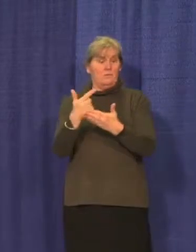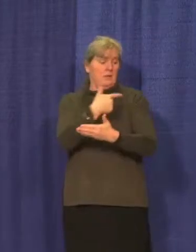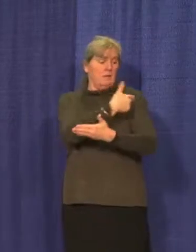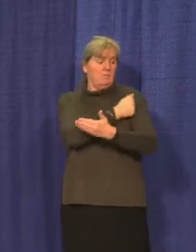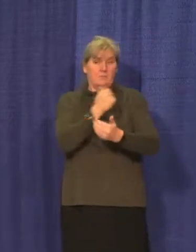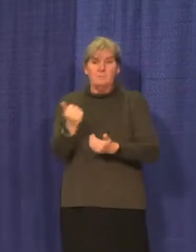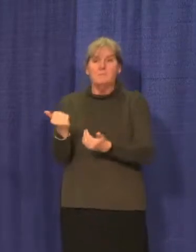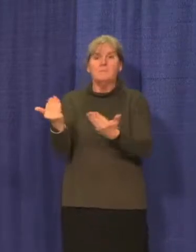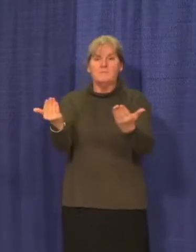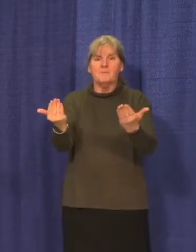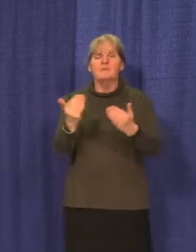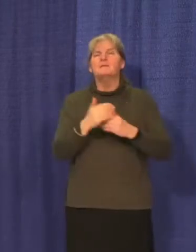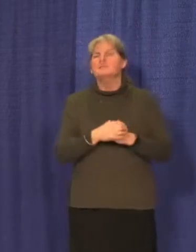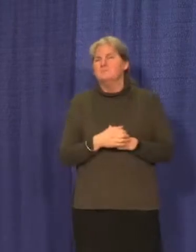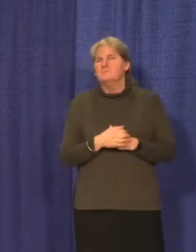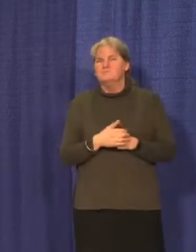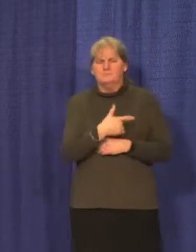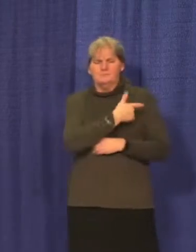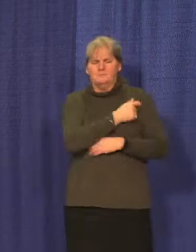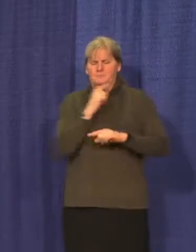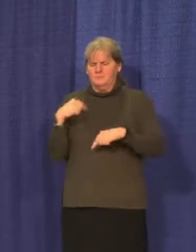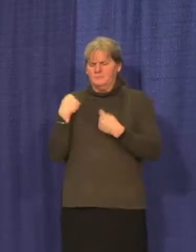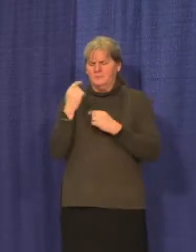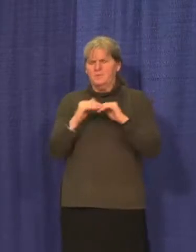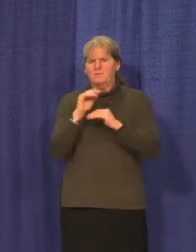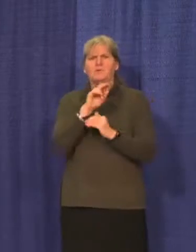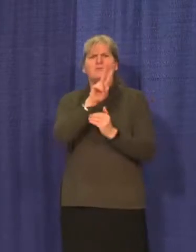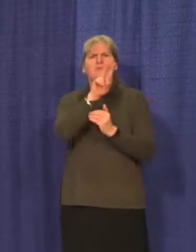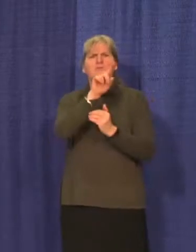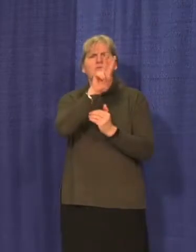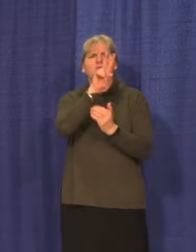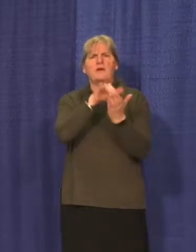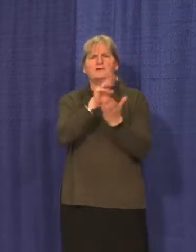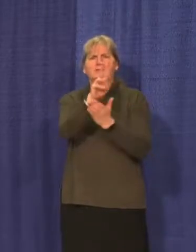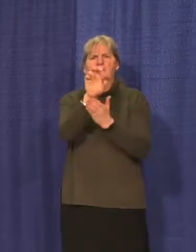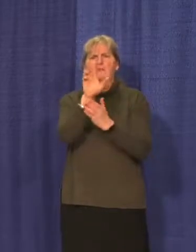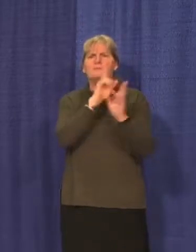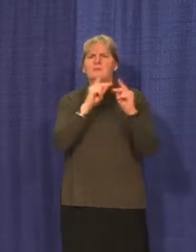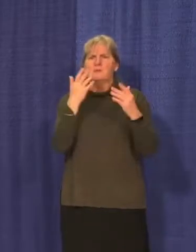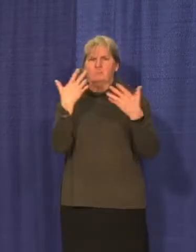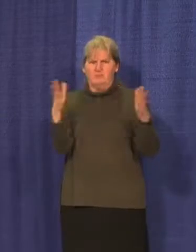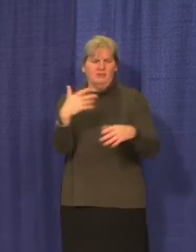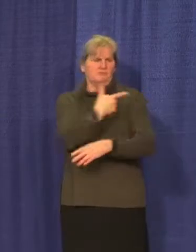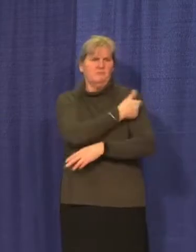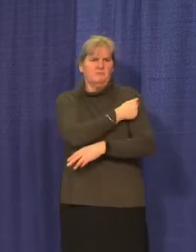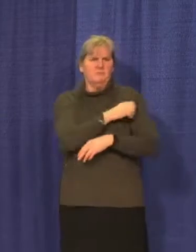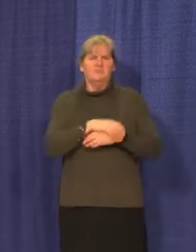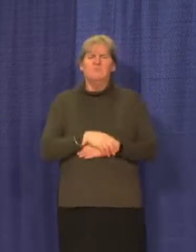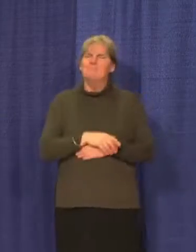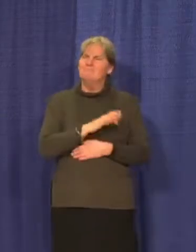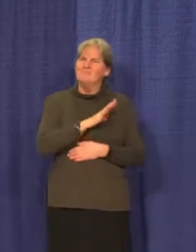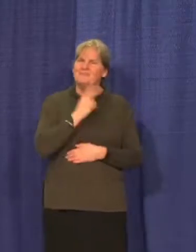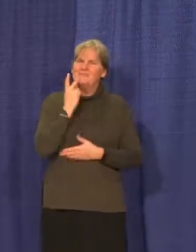vaccine rollout. We have immunized more than 2600 individuals. This has been really great to